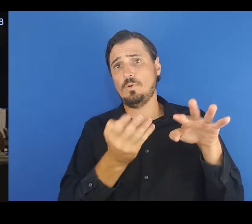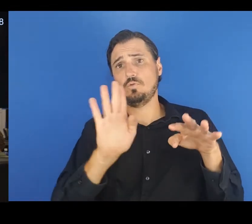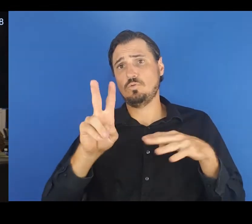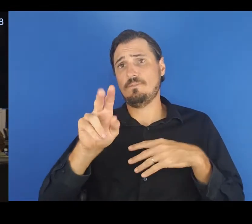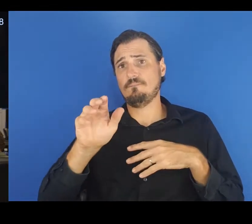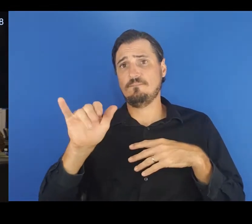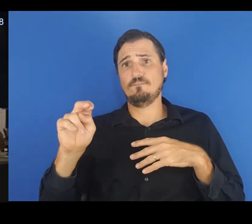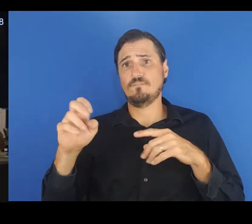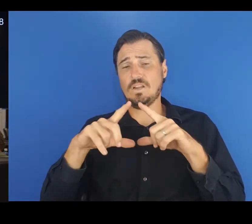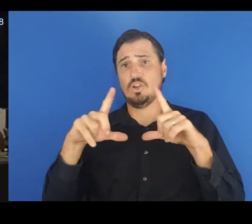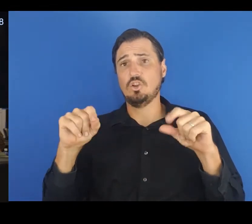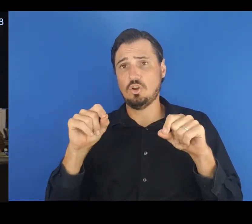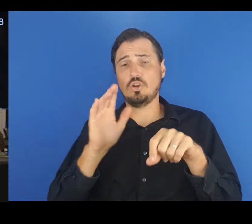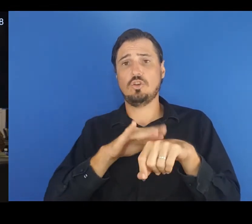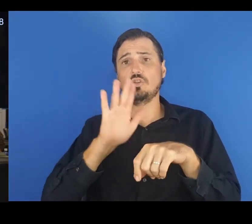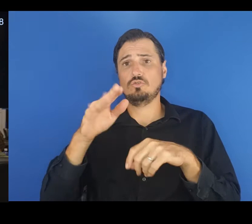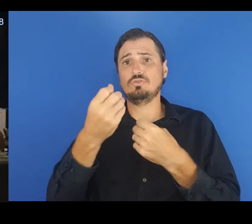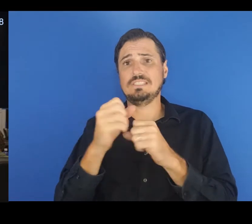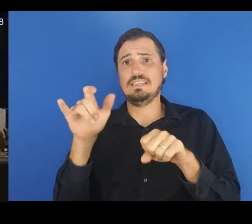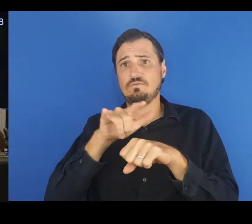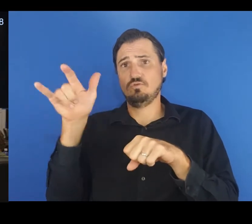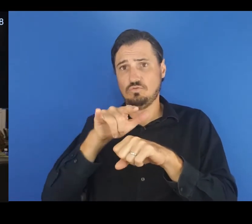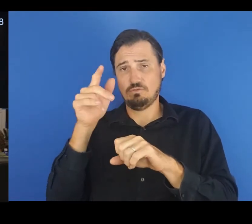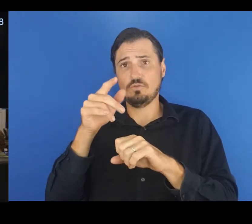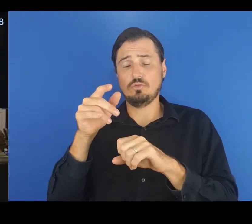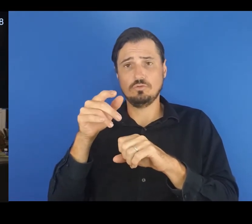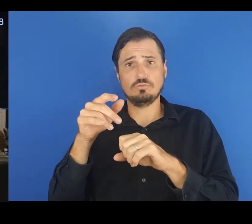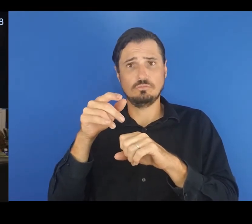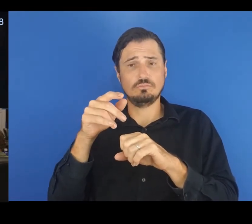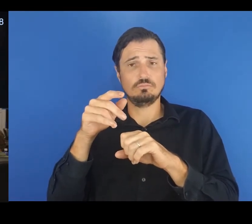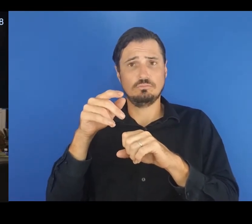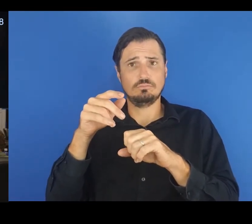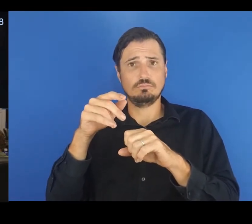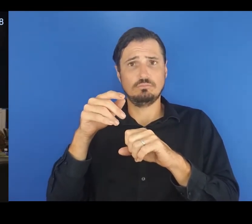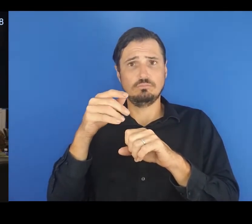your vaccine card to your Safe Travels profile to qualify for the exemption